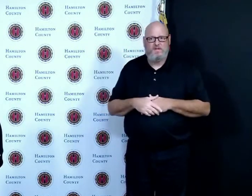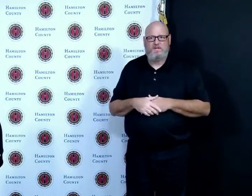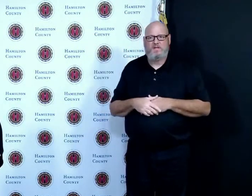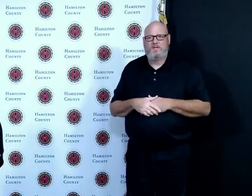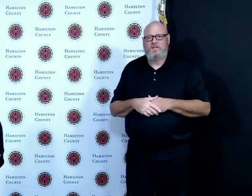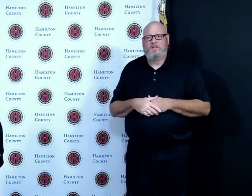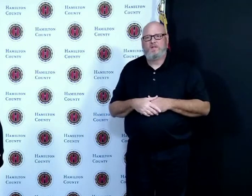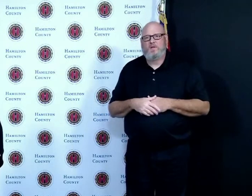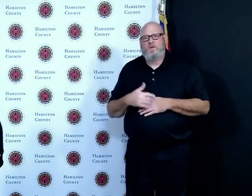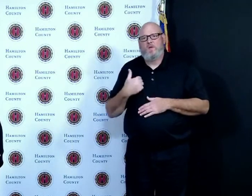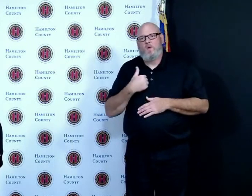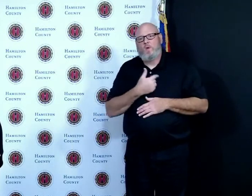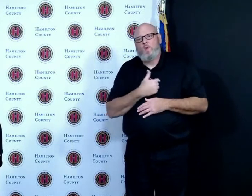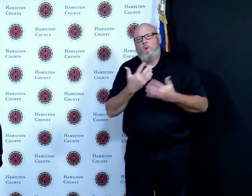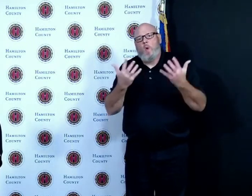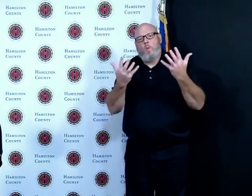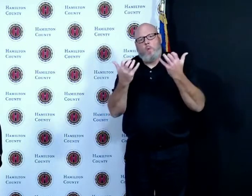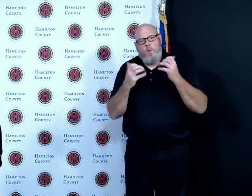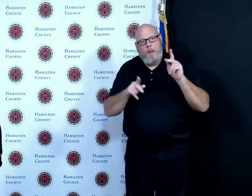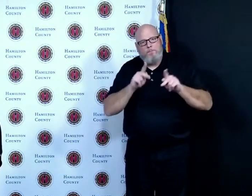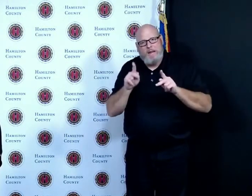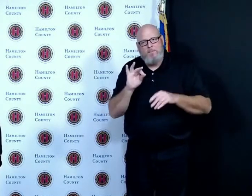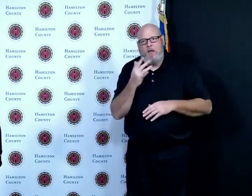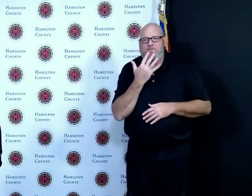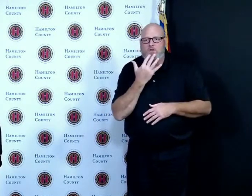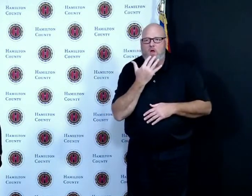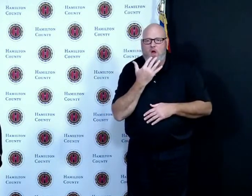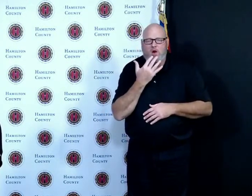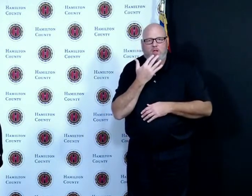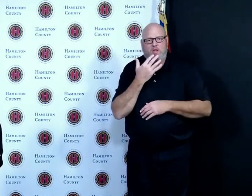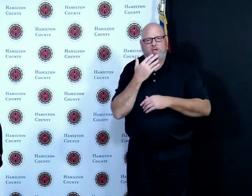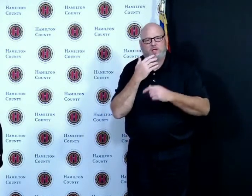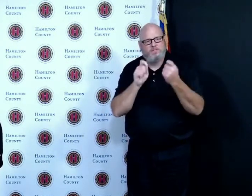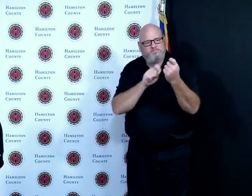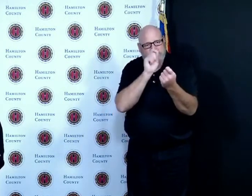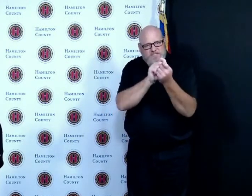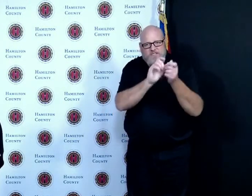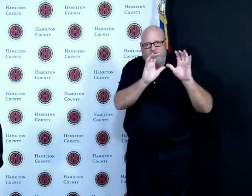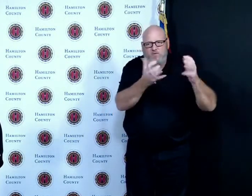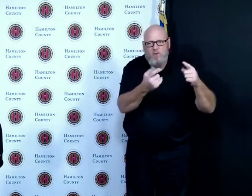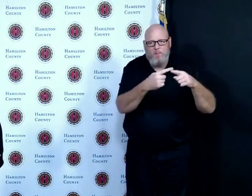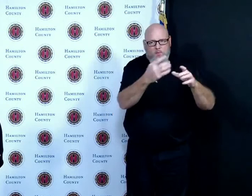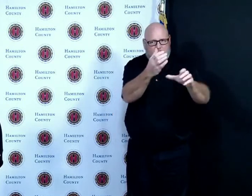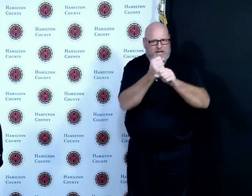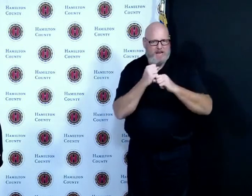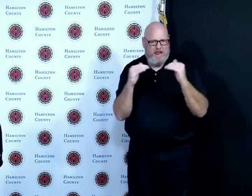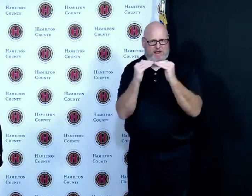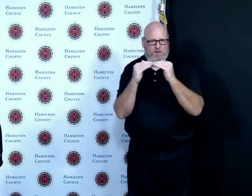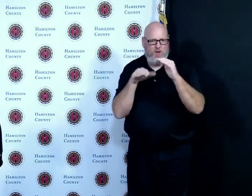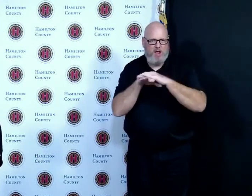vaccine is being distributed down into Hamilton County and so what we have tried to do is create